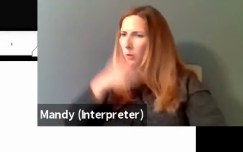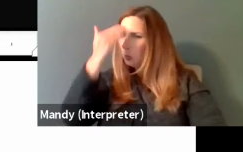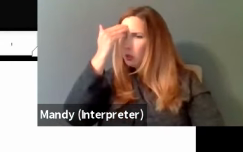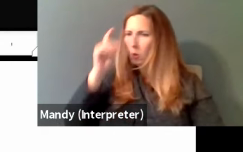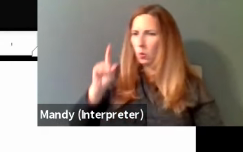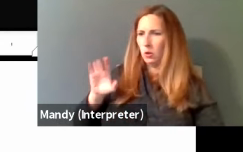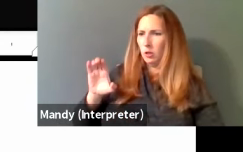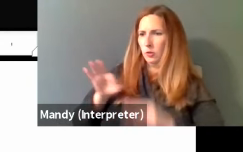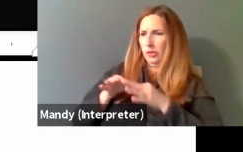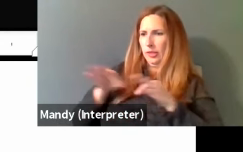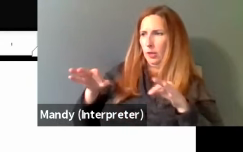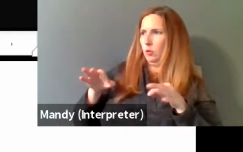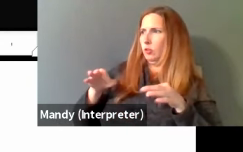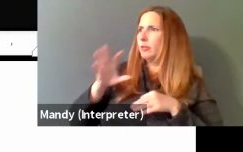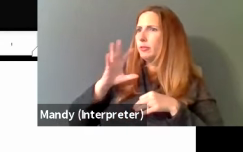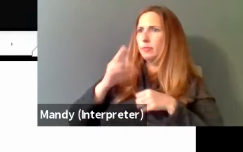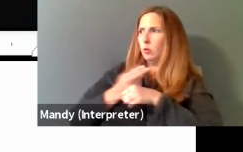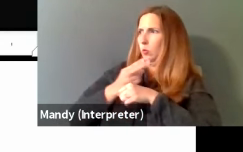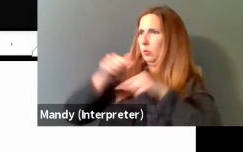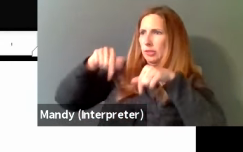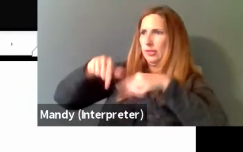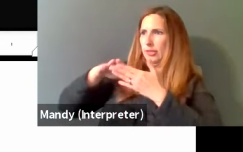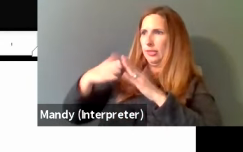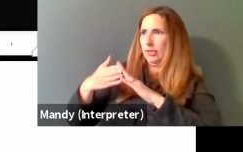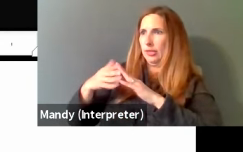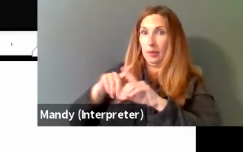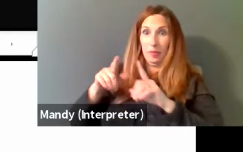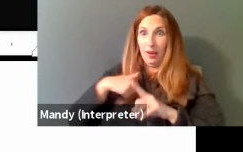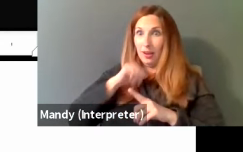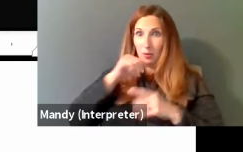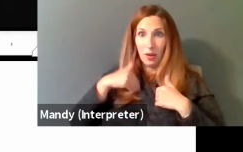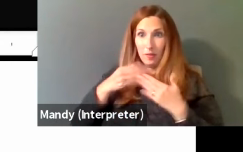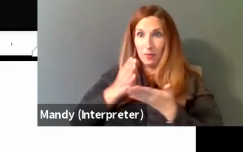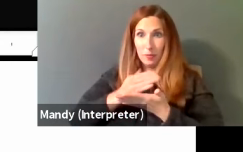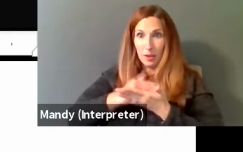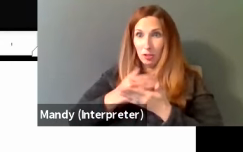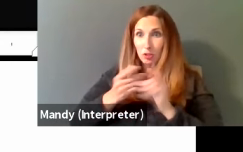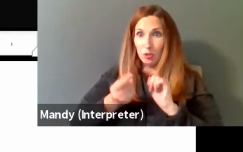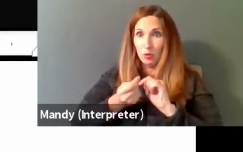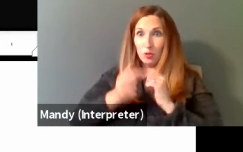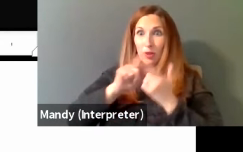in this city, for example but I don't have the budget to translate my website